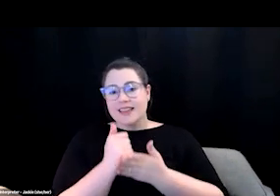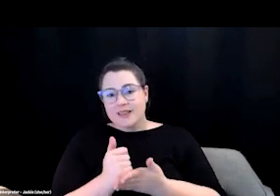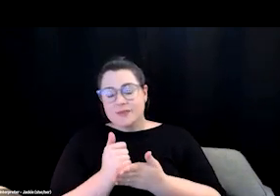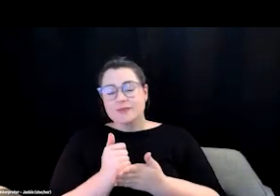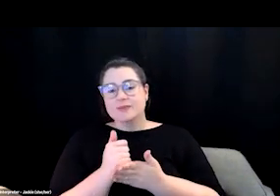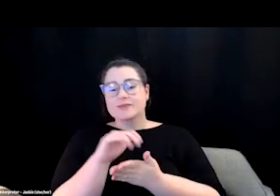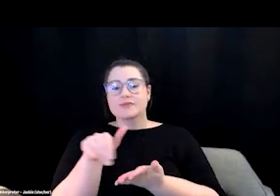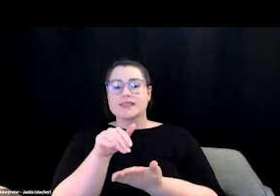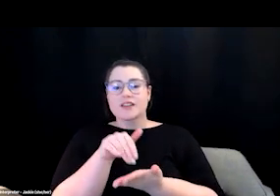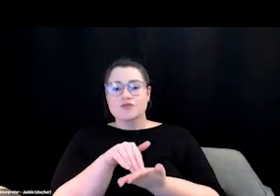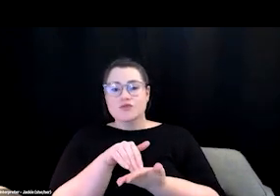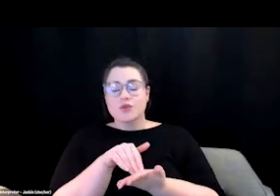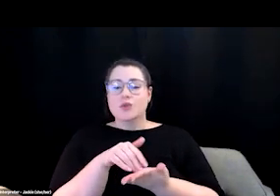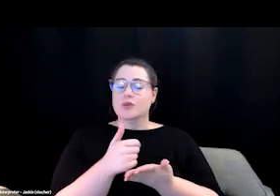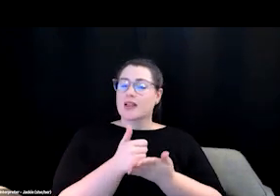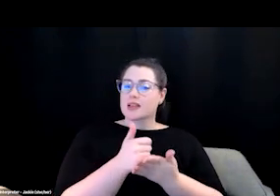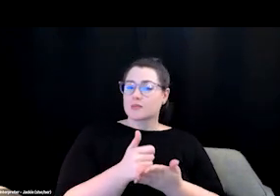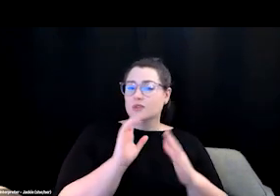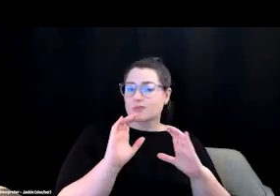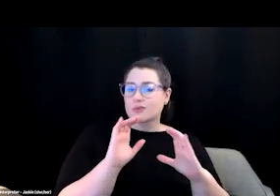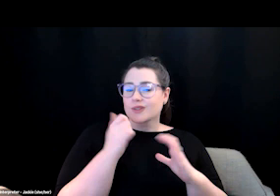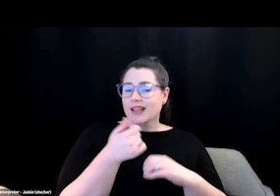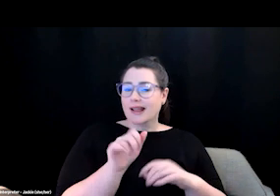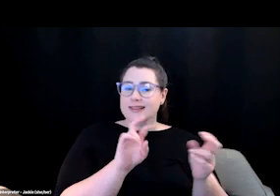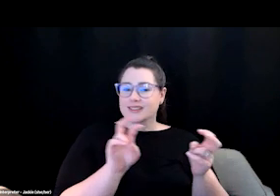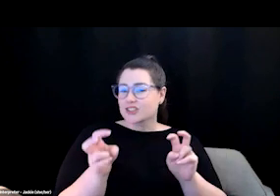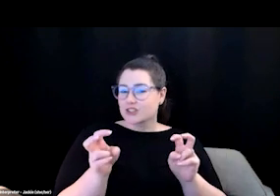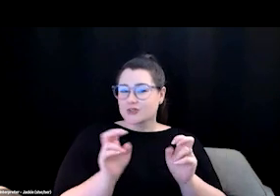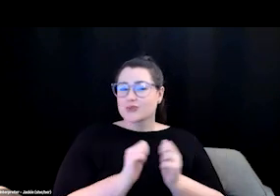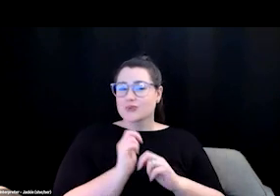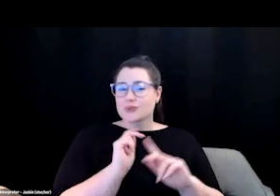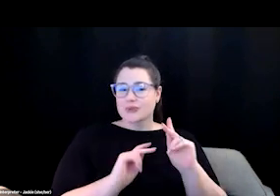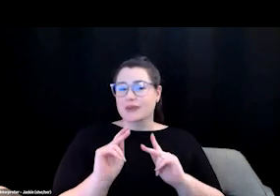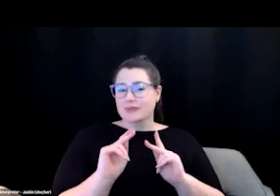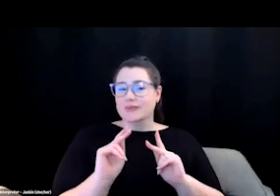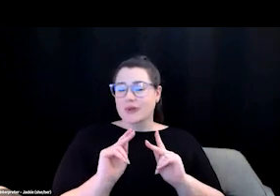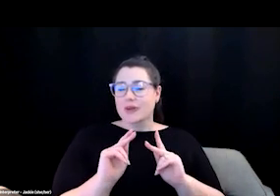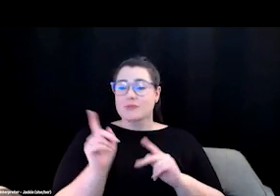and help communicate any issues with the developers. This is my contact information.